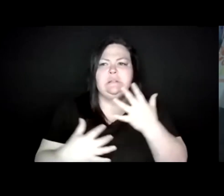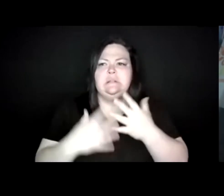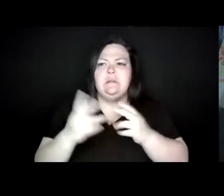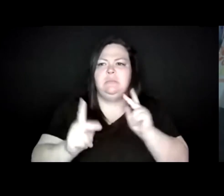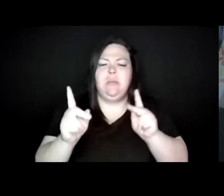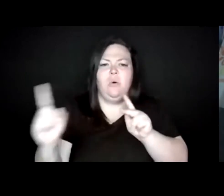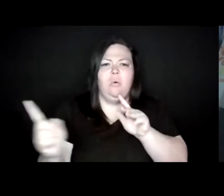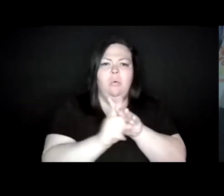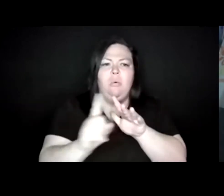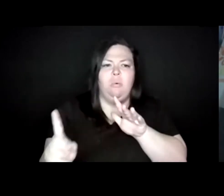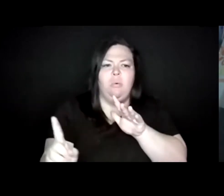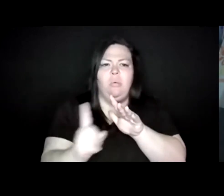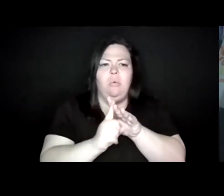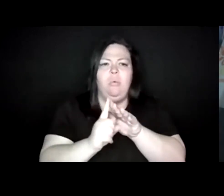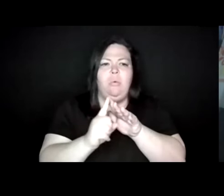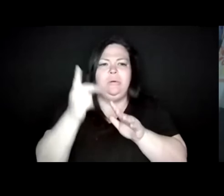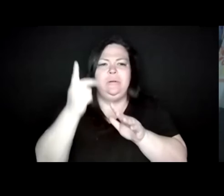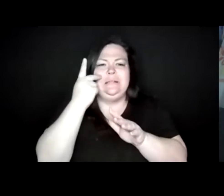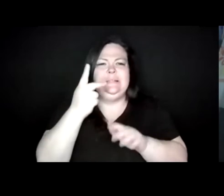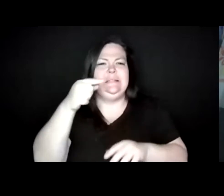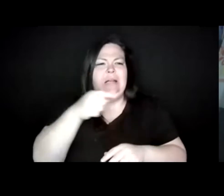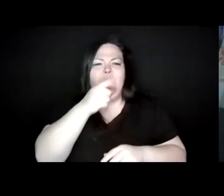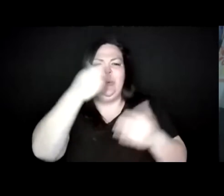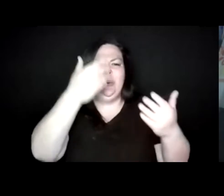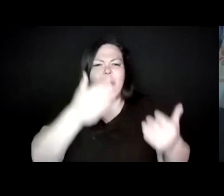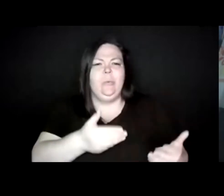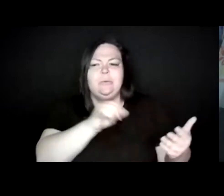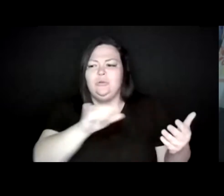clasp the shape of his absence like children to their mother’s thigh./